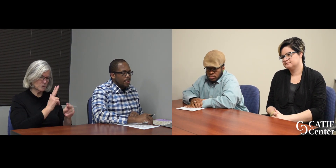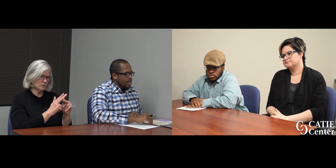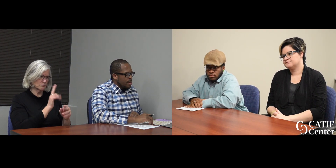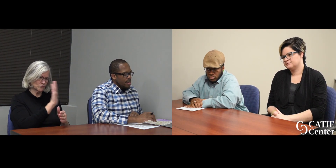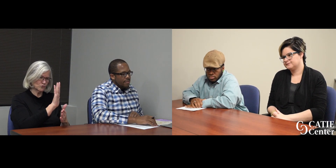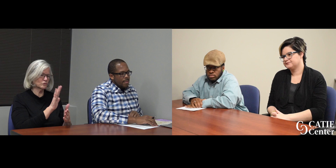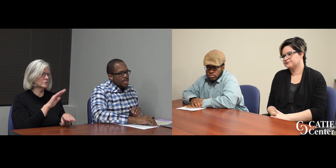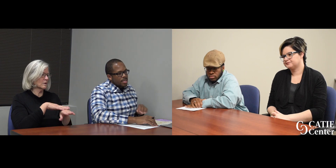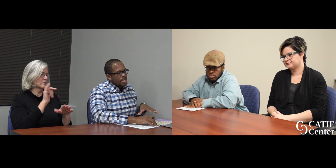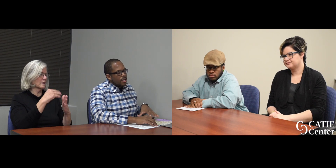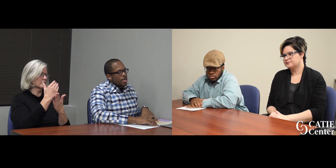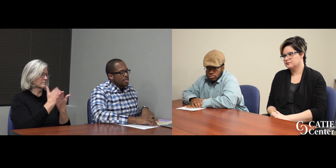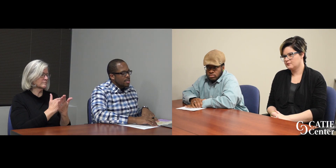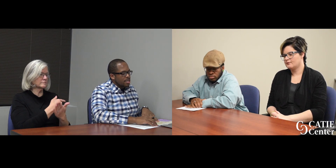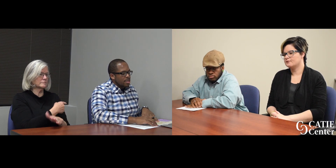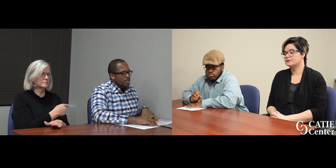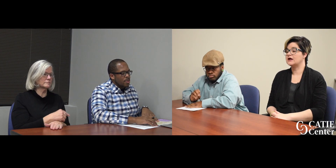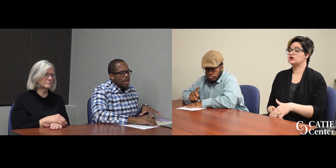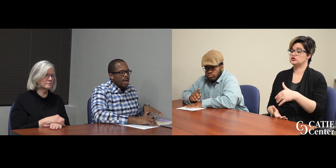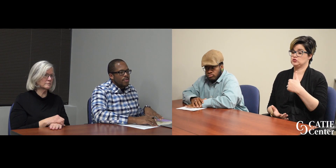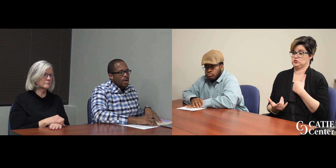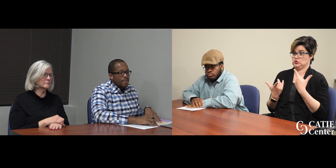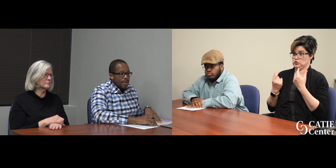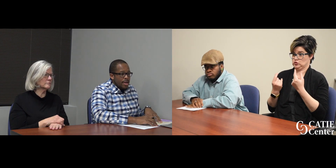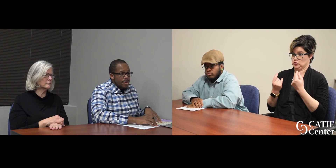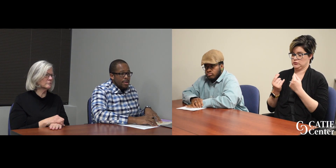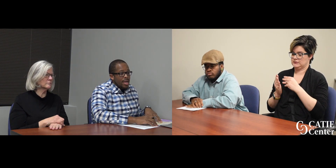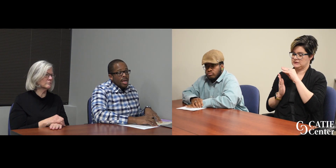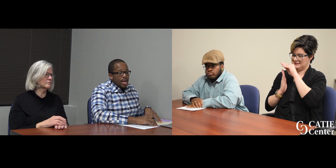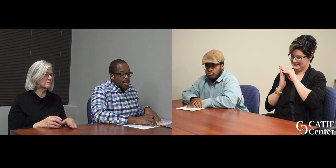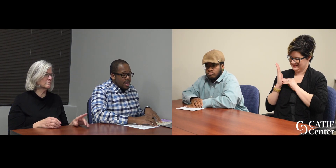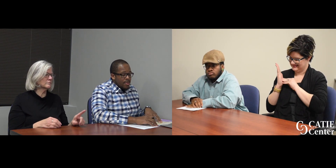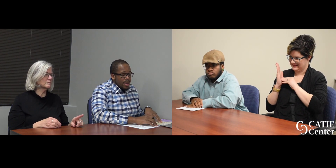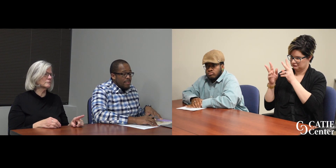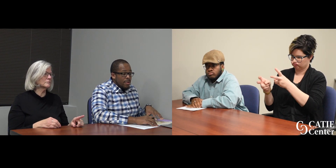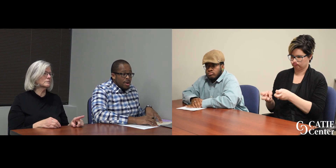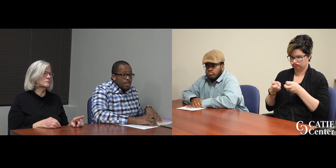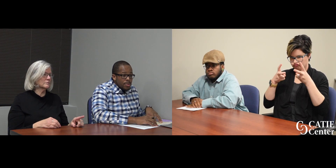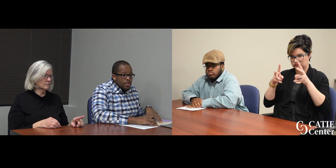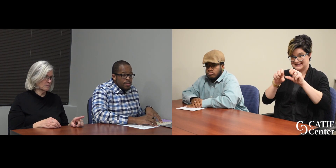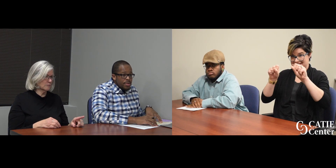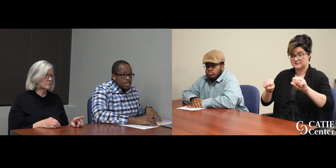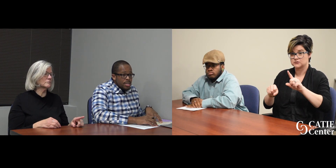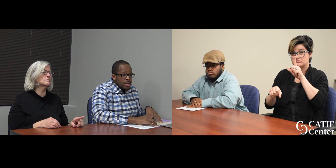By putting your information into our system, we'll have you on file, and that way if you are approved,